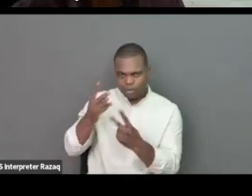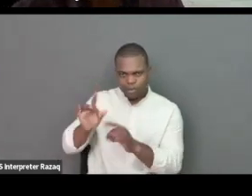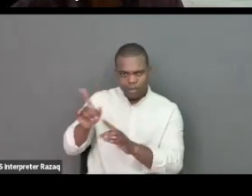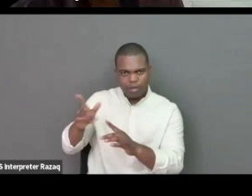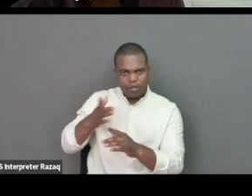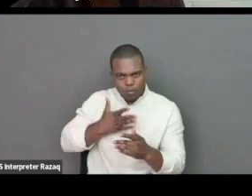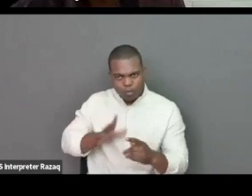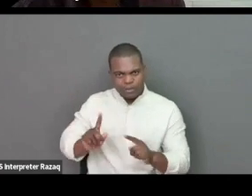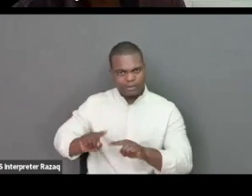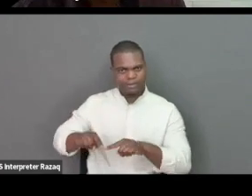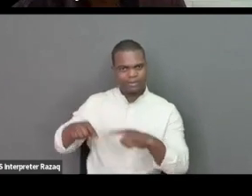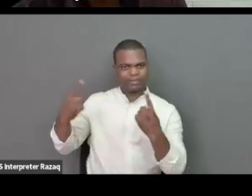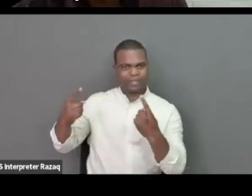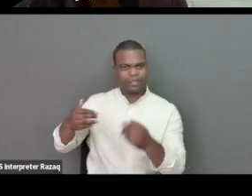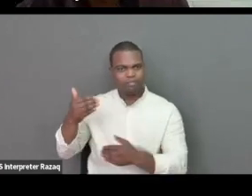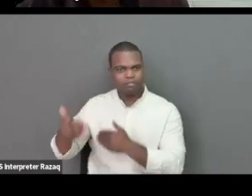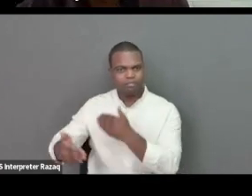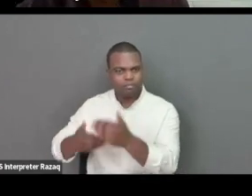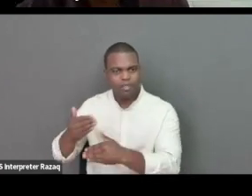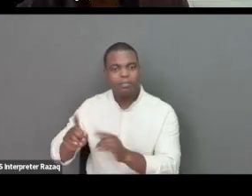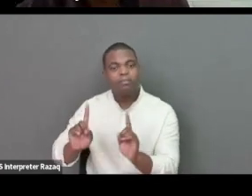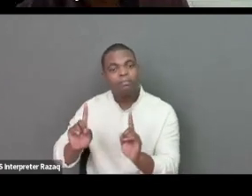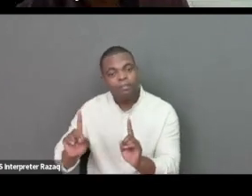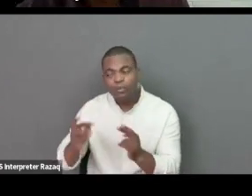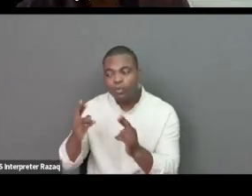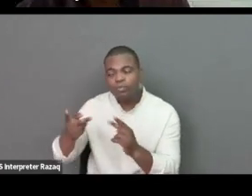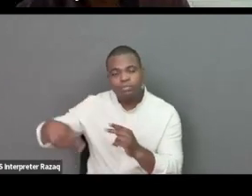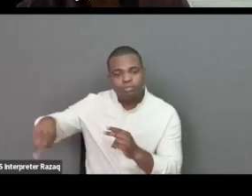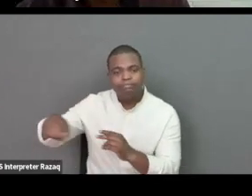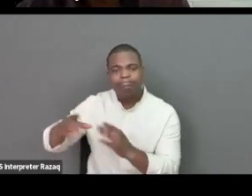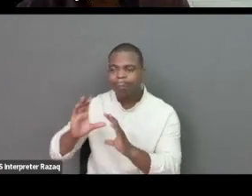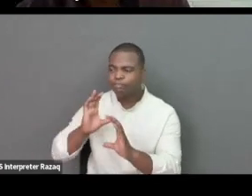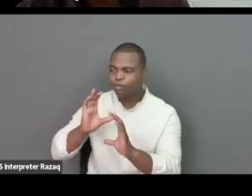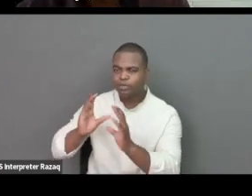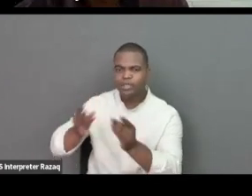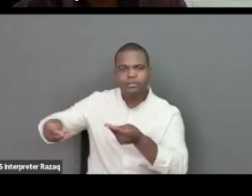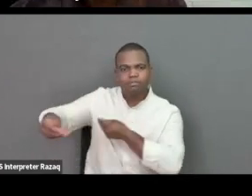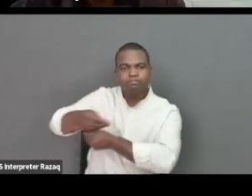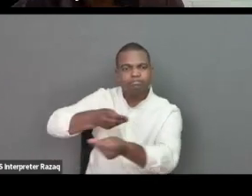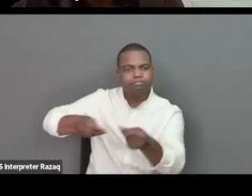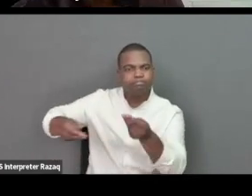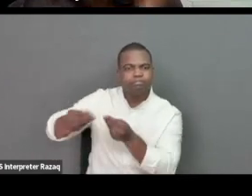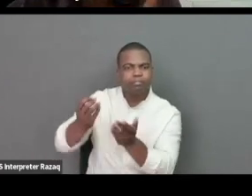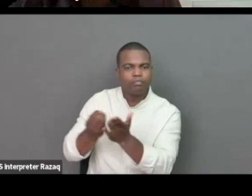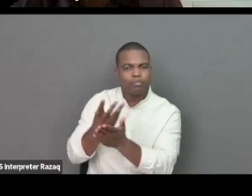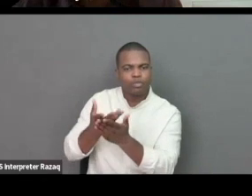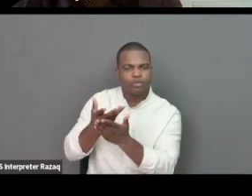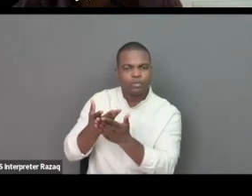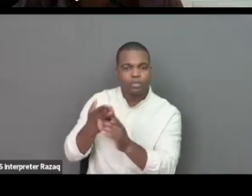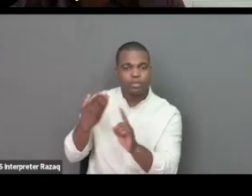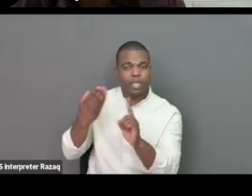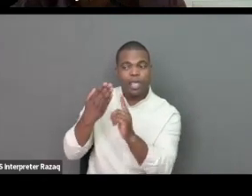there is a centralized accessibility statement